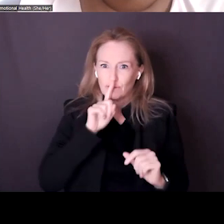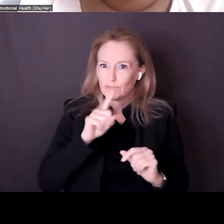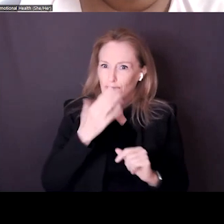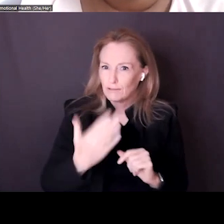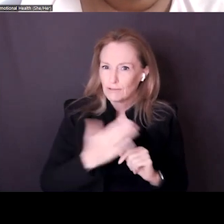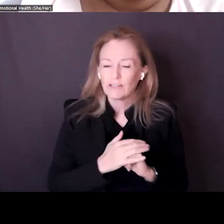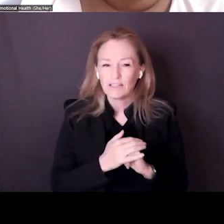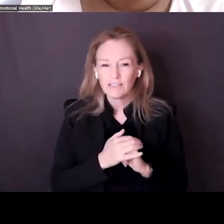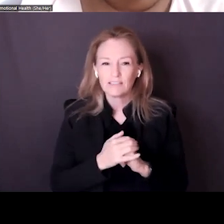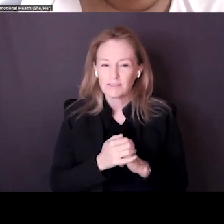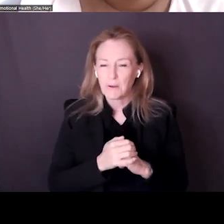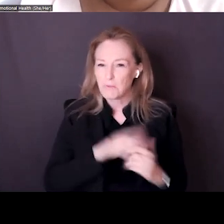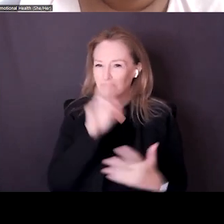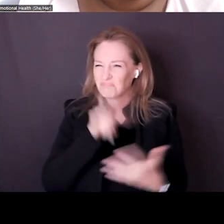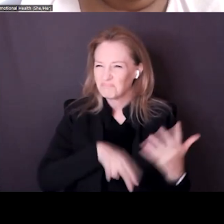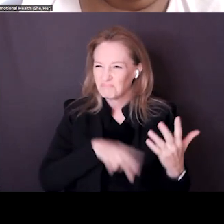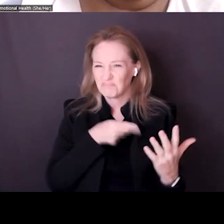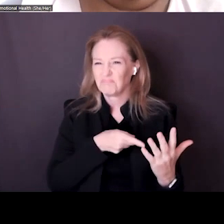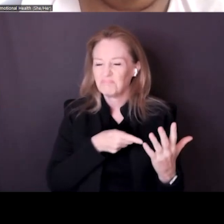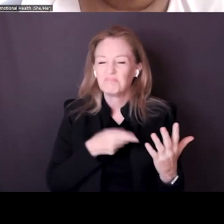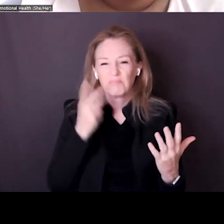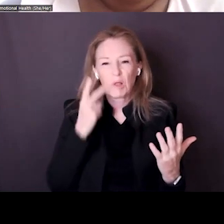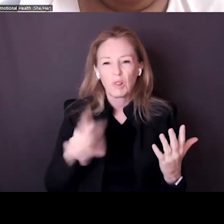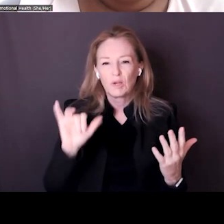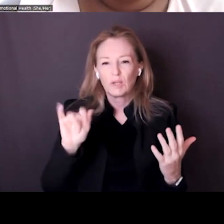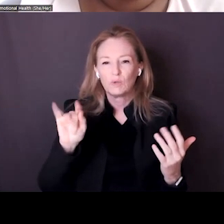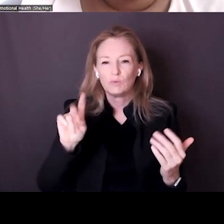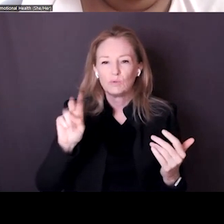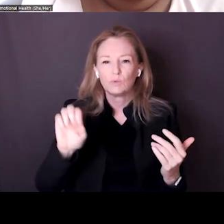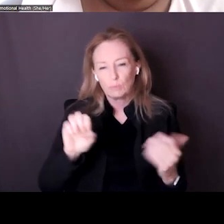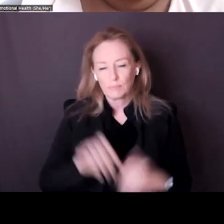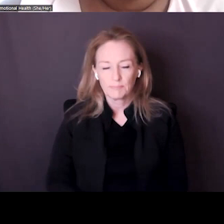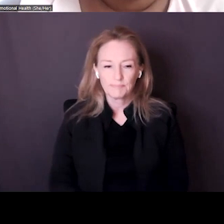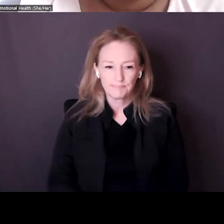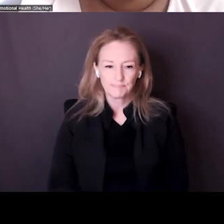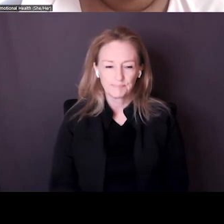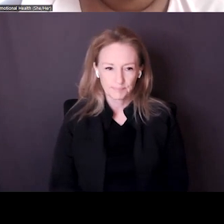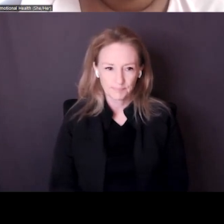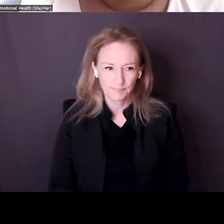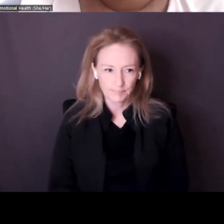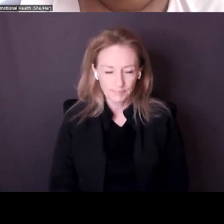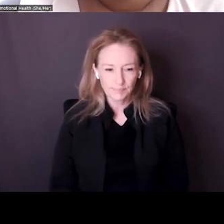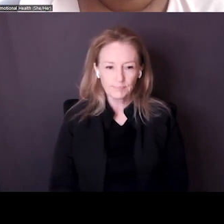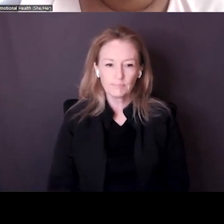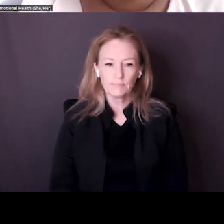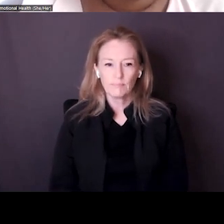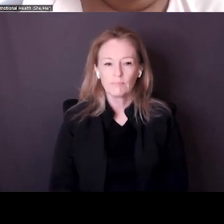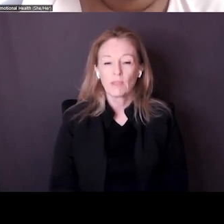SURE YOU TAKE A LOOK AT THE YOUTUBE LINK AND SEE THE TOPICS THAT INTEREST YOU. AGAIN, SOME OF THESE SPEAKERS WILL BE COMING